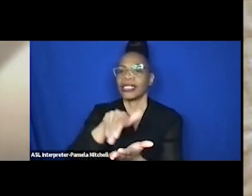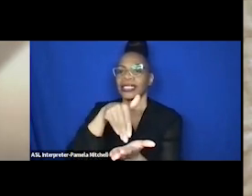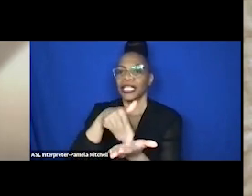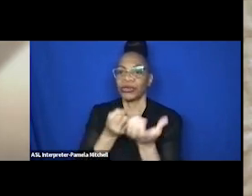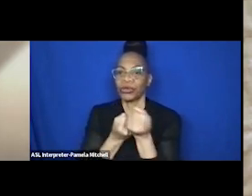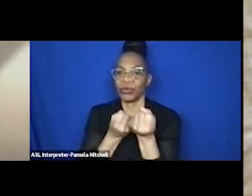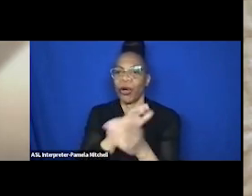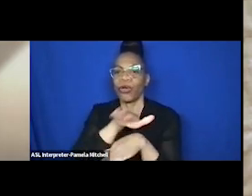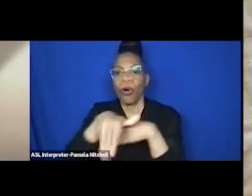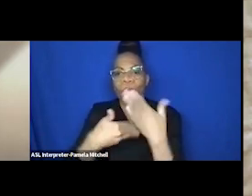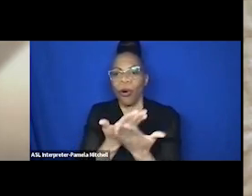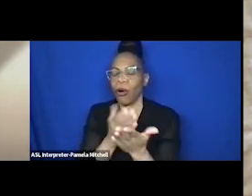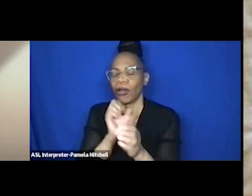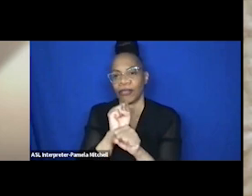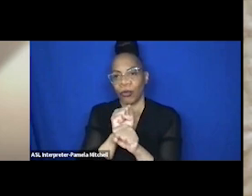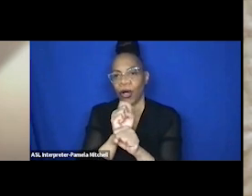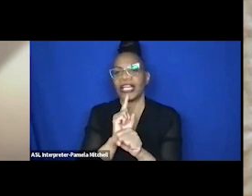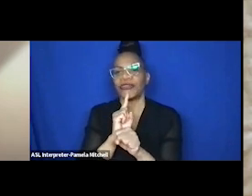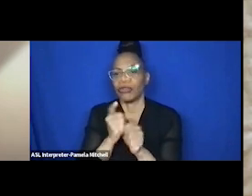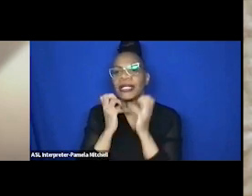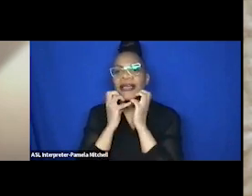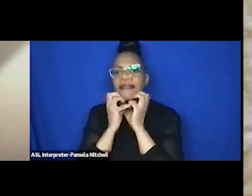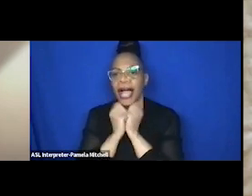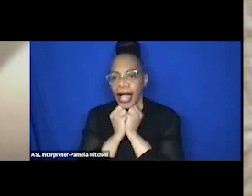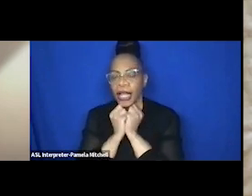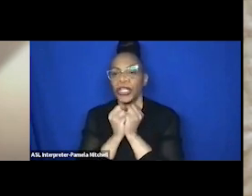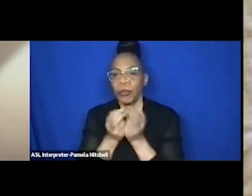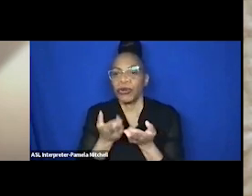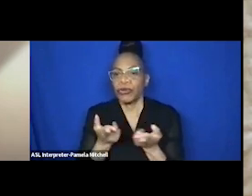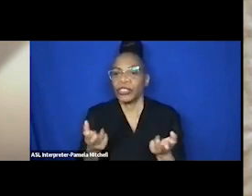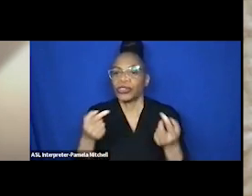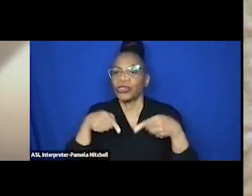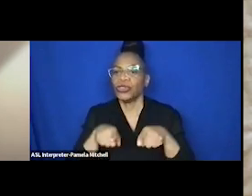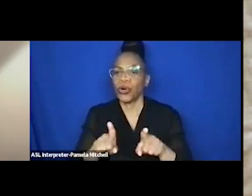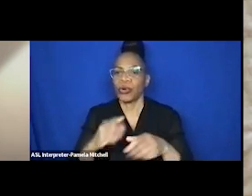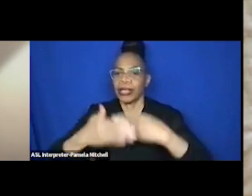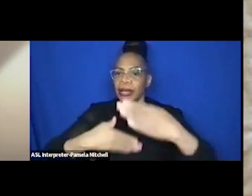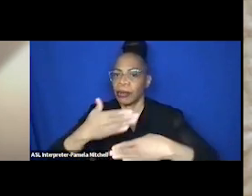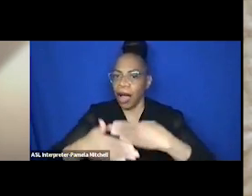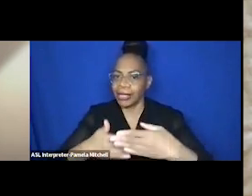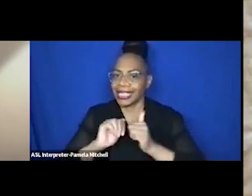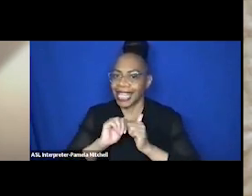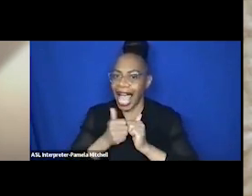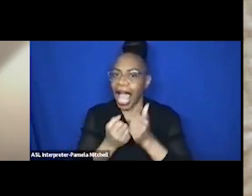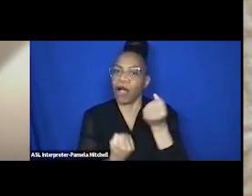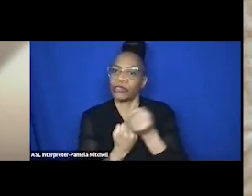So they were really an invaluable resource through this process. Just supporting us with getting data,